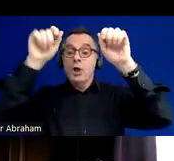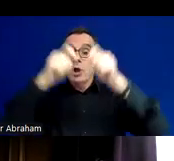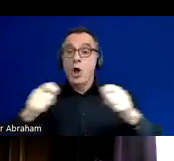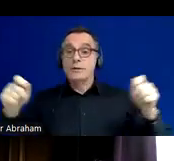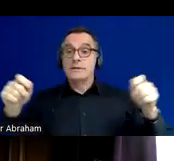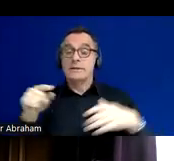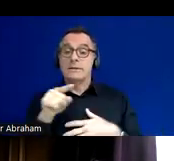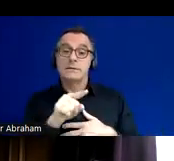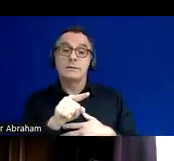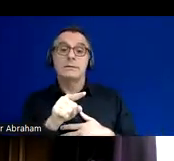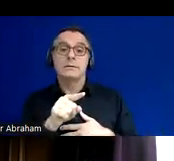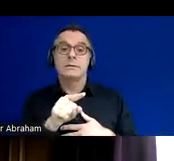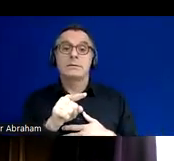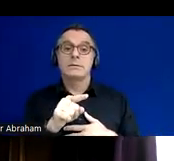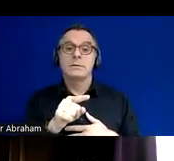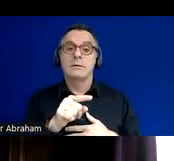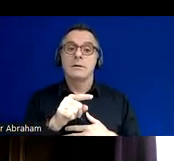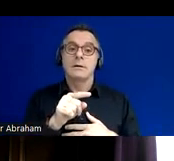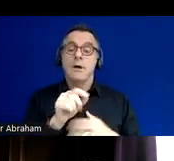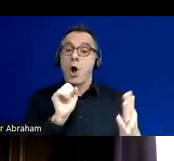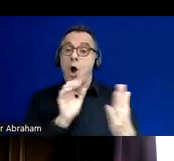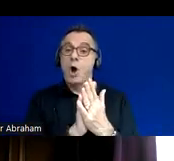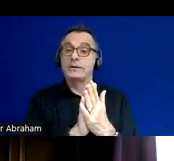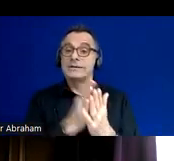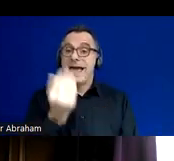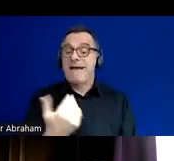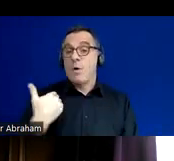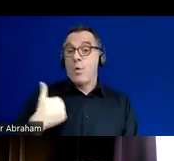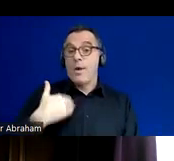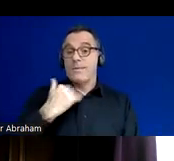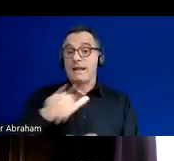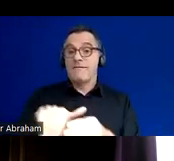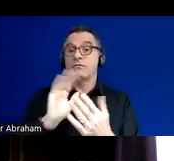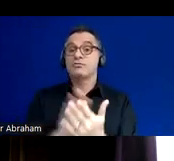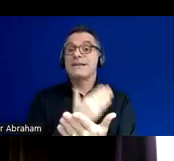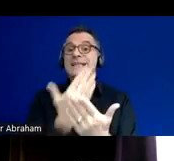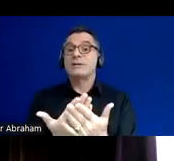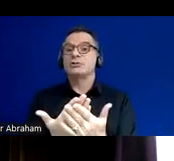that features the women who are involved in translating 'Our Bodies, Ourselves.' So,